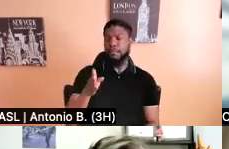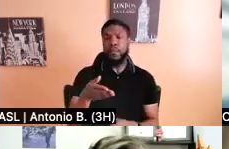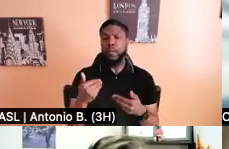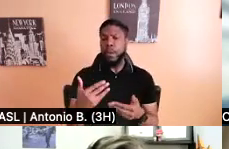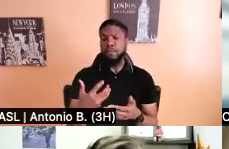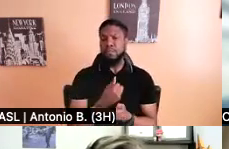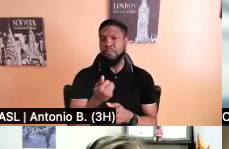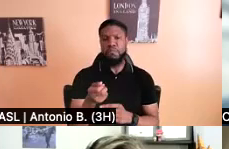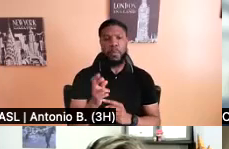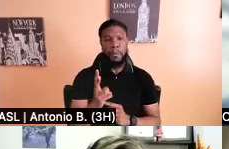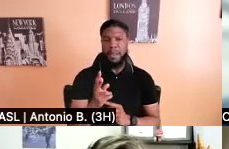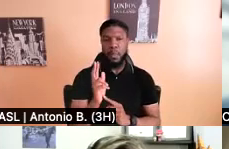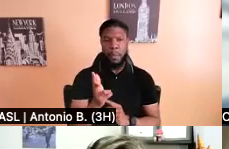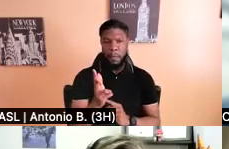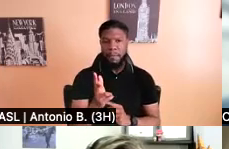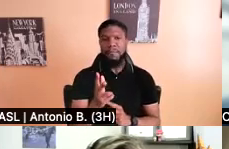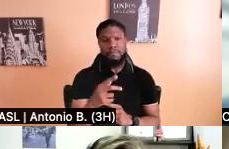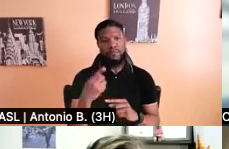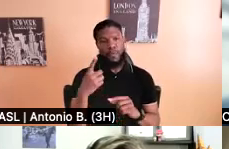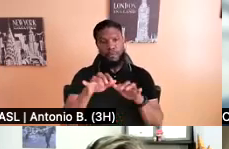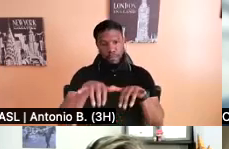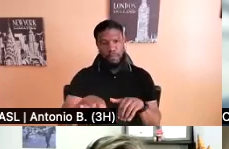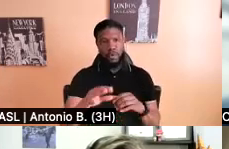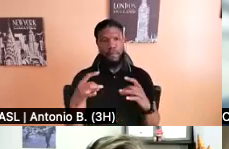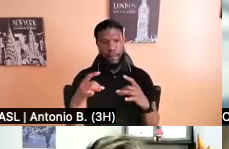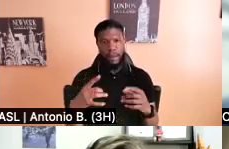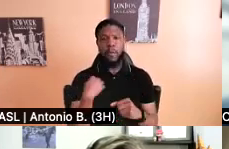constantly trying to improve, trying to figure out how to get the correct Zoom links on the